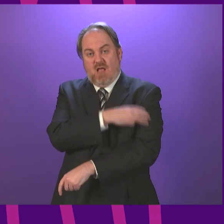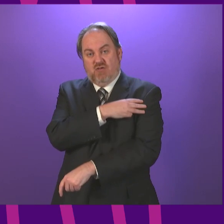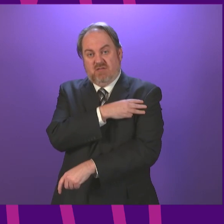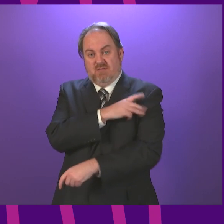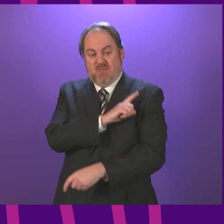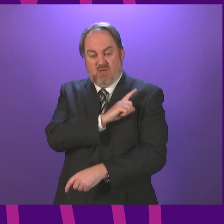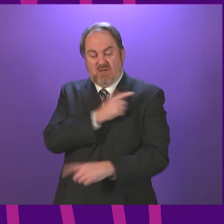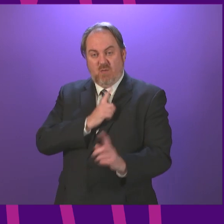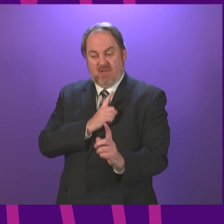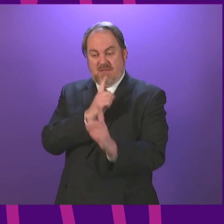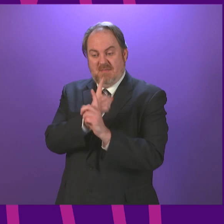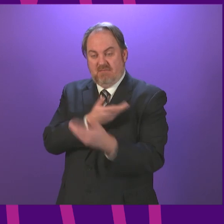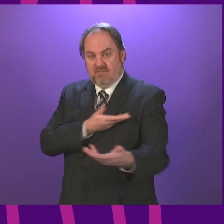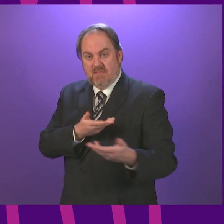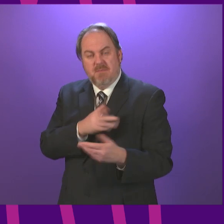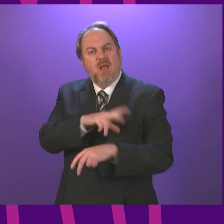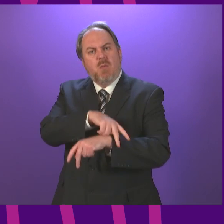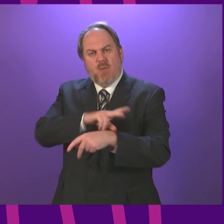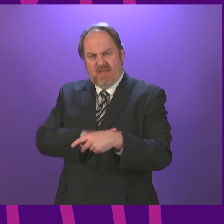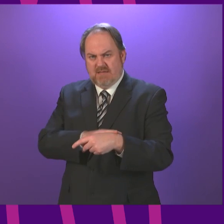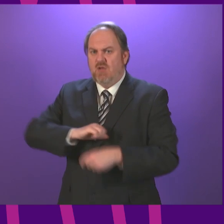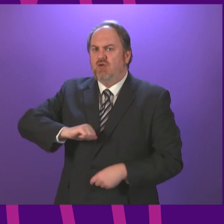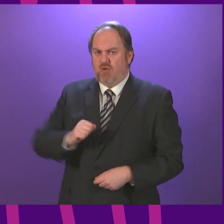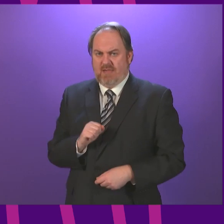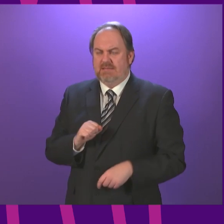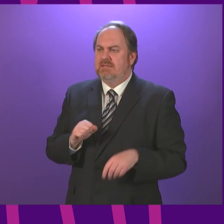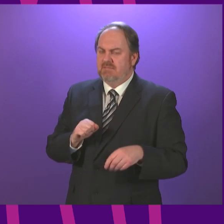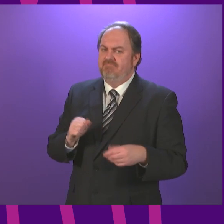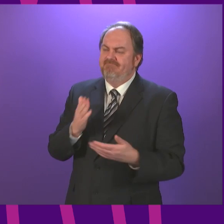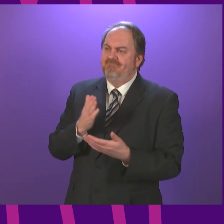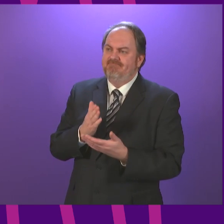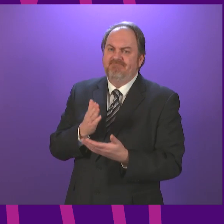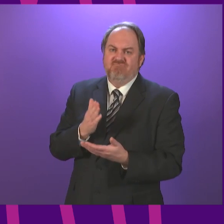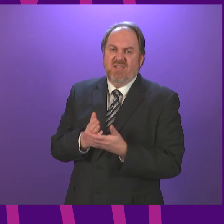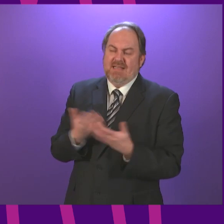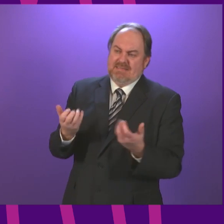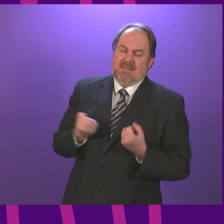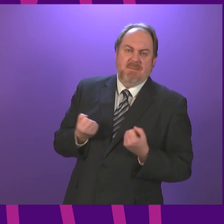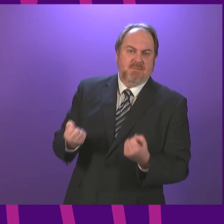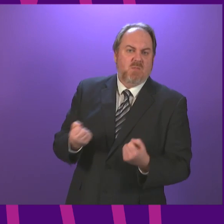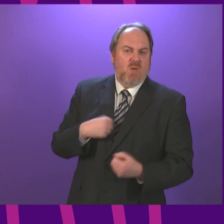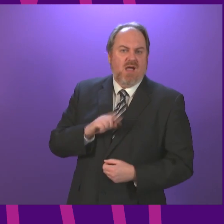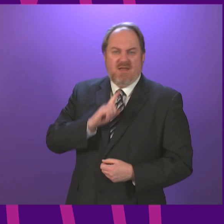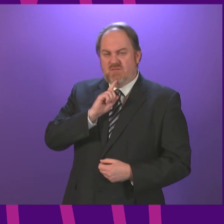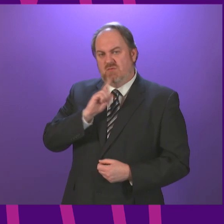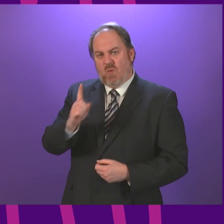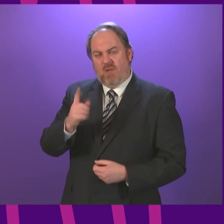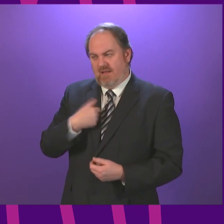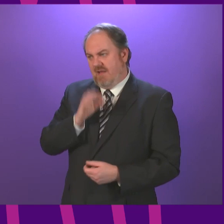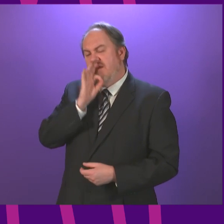that Police Scotland has taken on board what I and many others have been asking for. However, I would